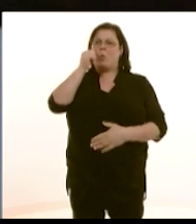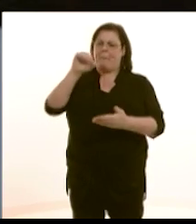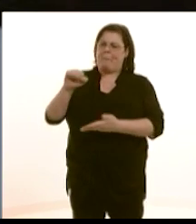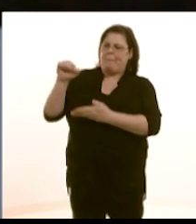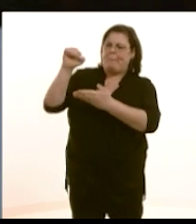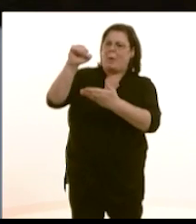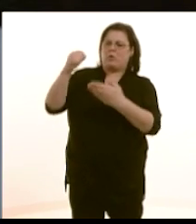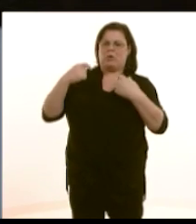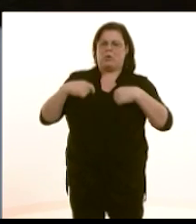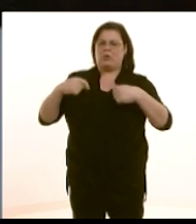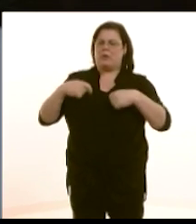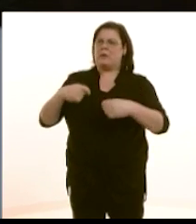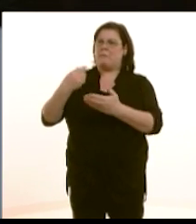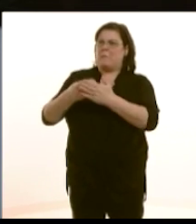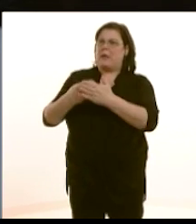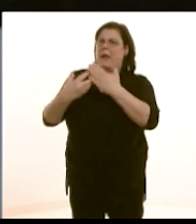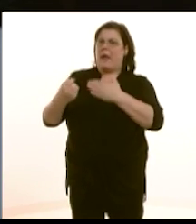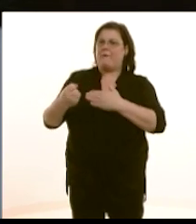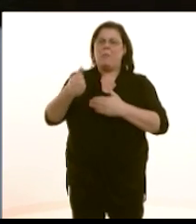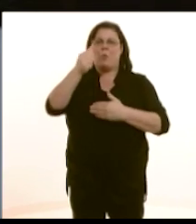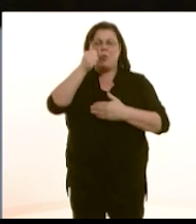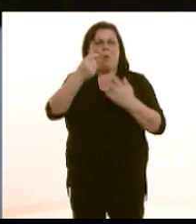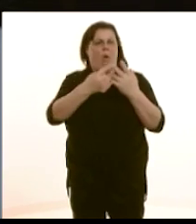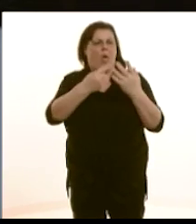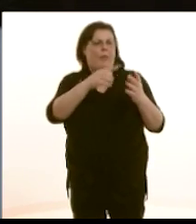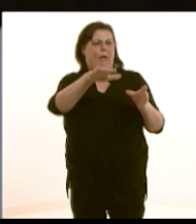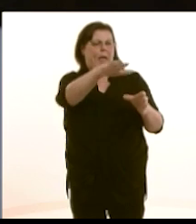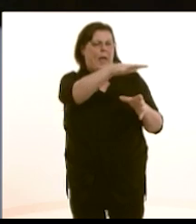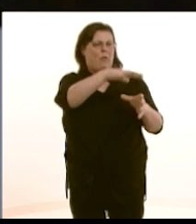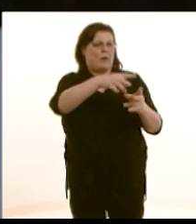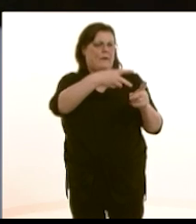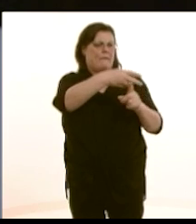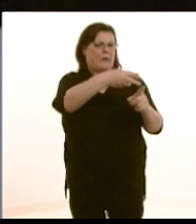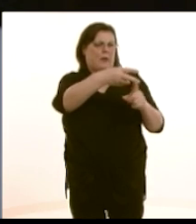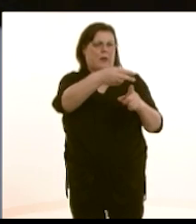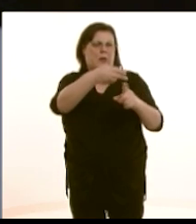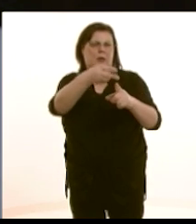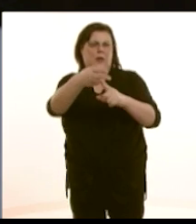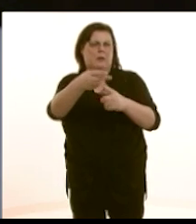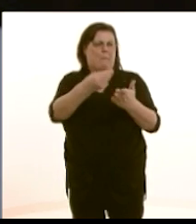services, cuts in other areas are impacting on social care provision. Your Government